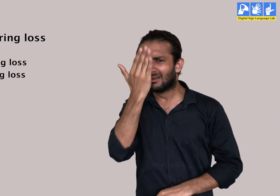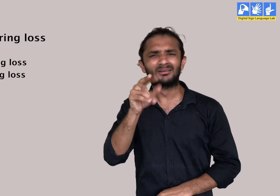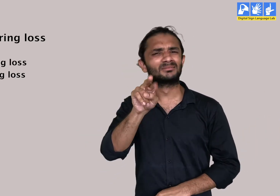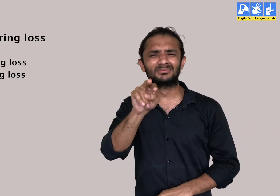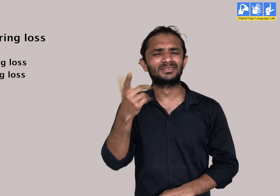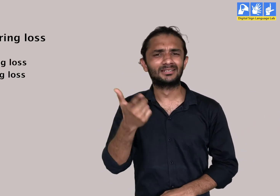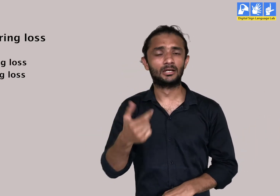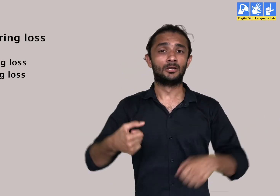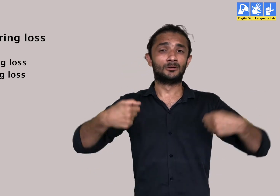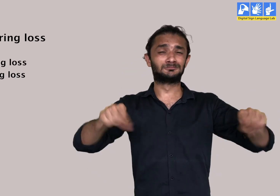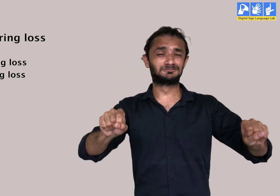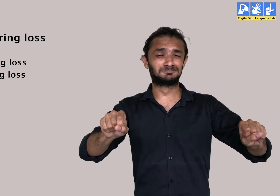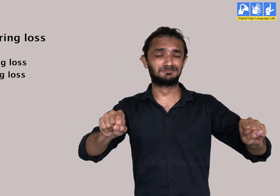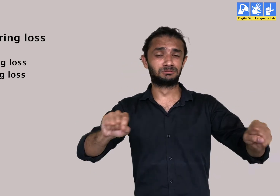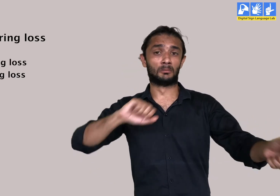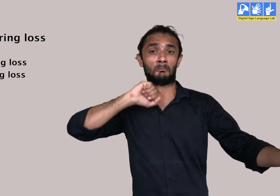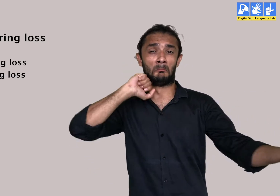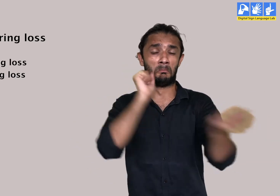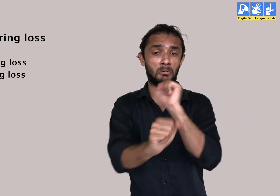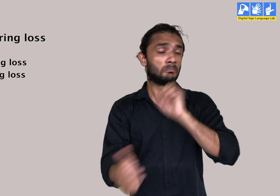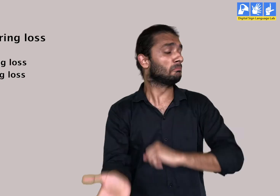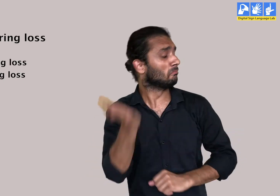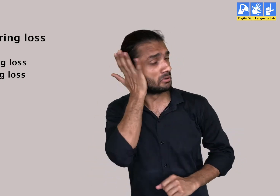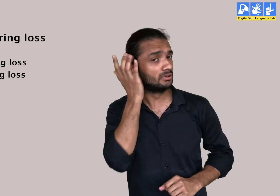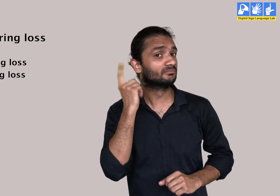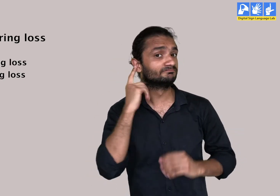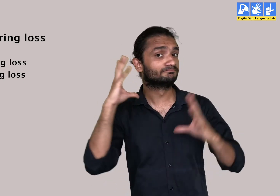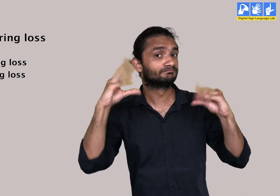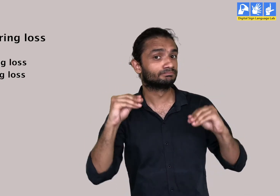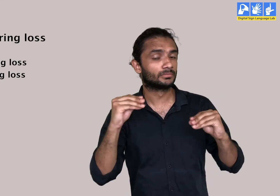Sudden hearing loss is a rapid loss of hearing.